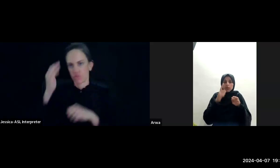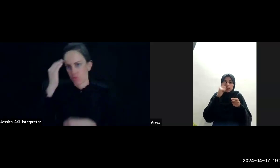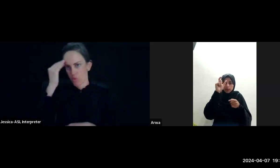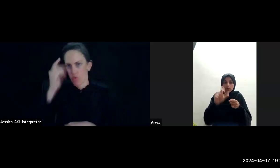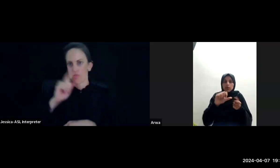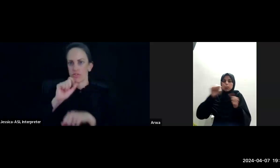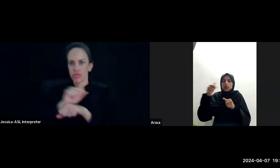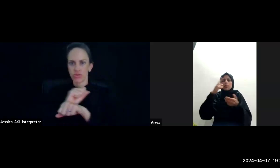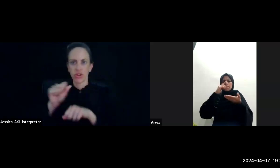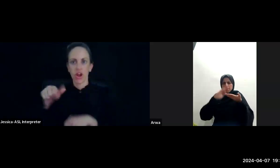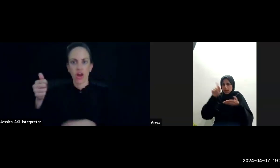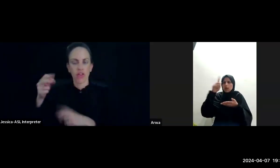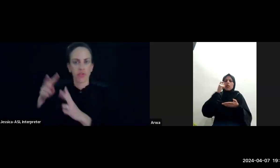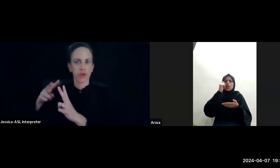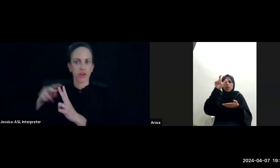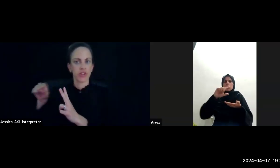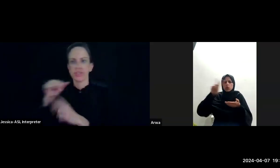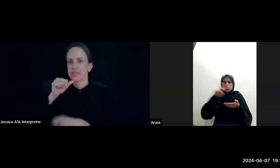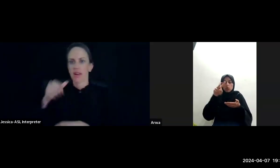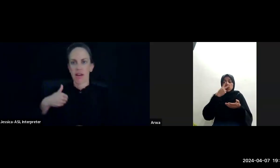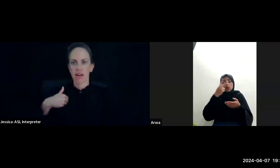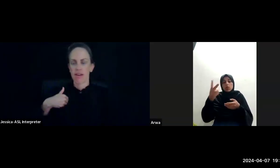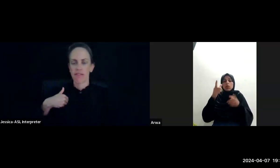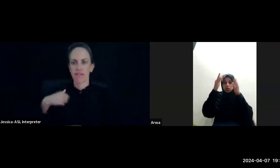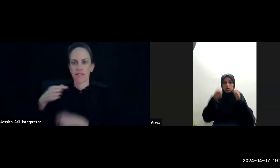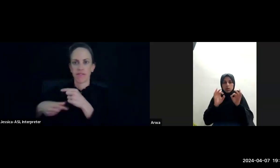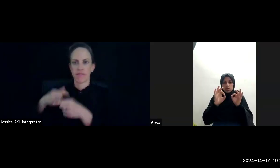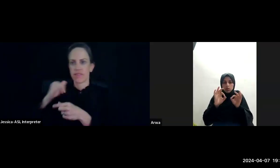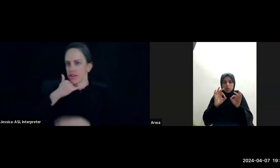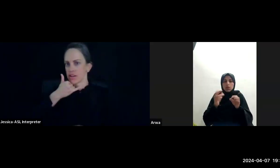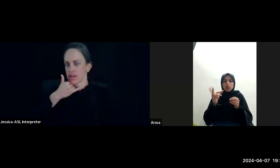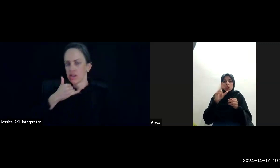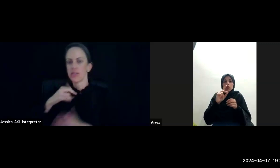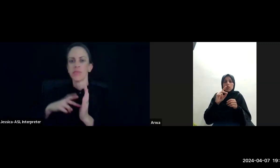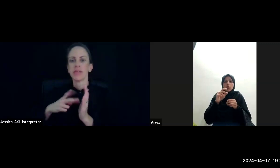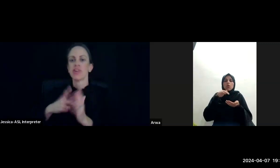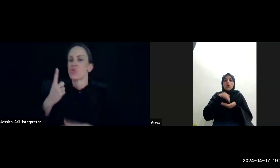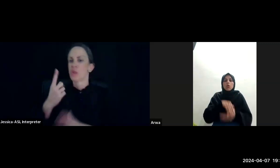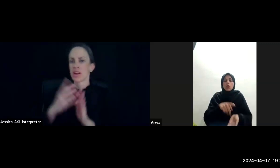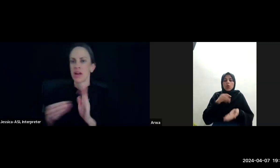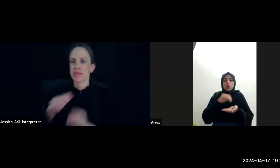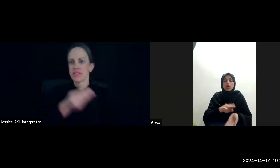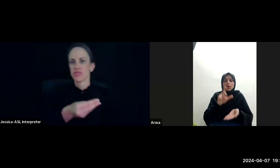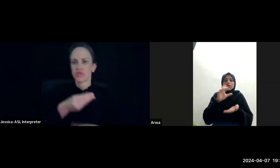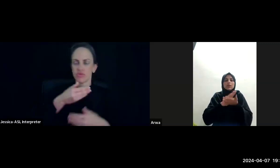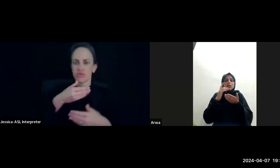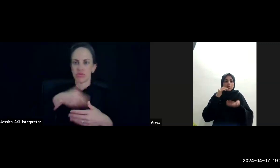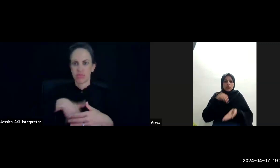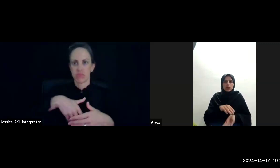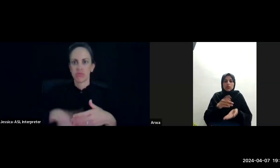is not carrying it. And you will definitely give one copy to the child and your partner will give